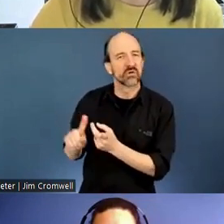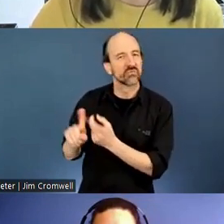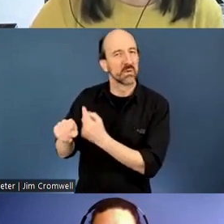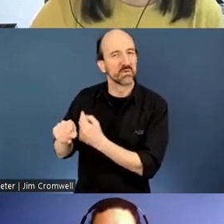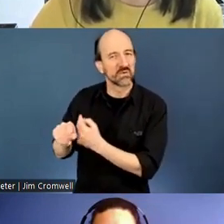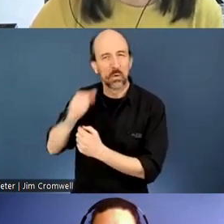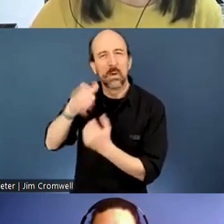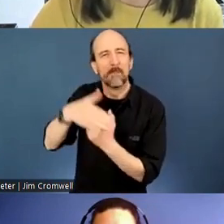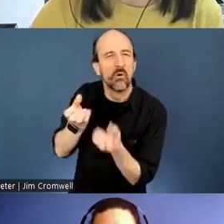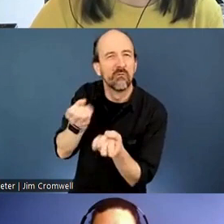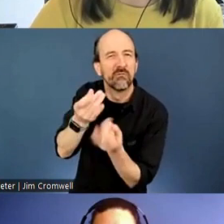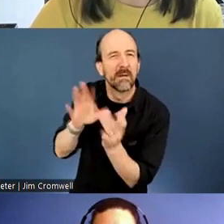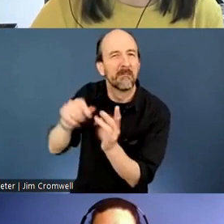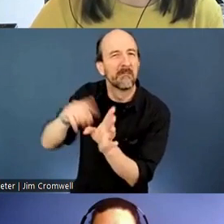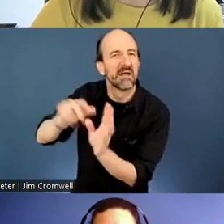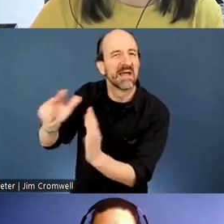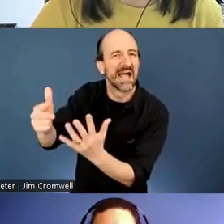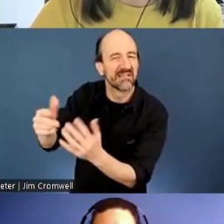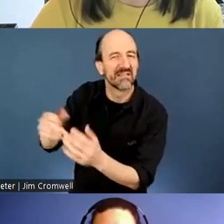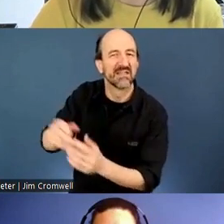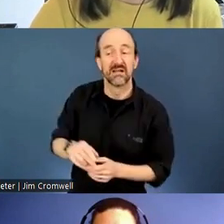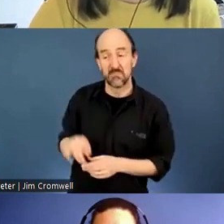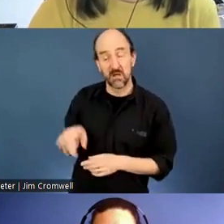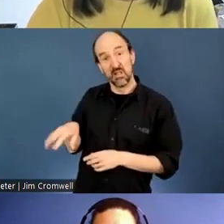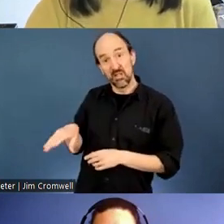there the community were pushing back when we